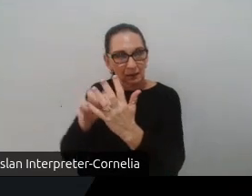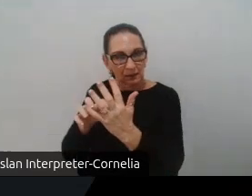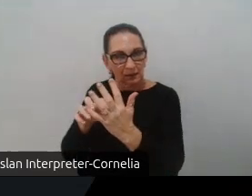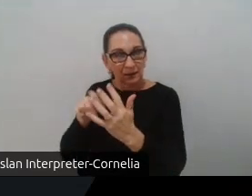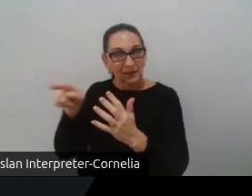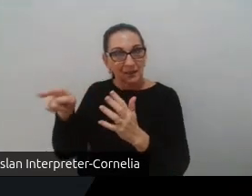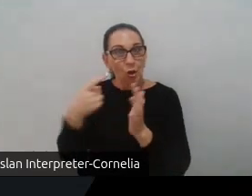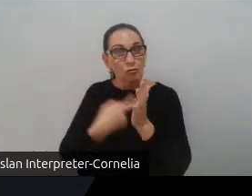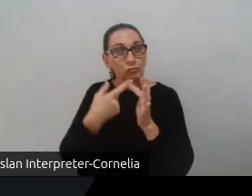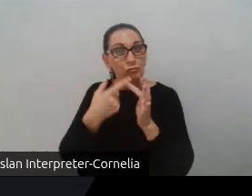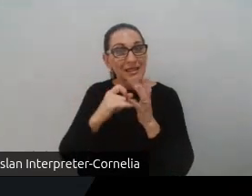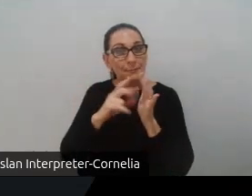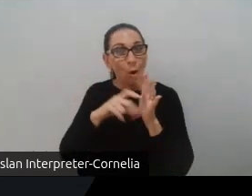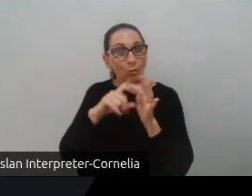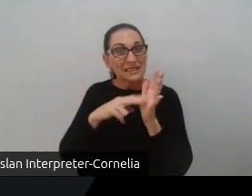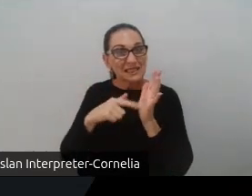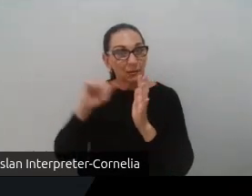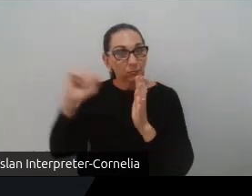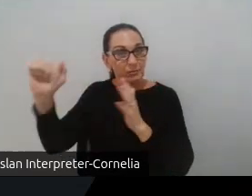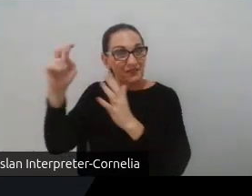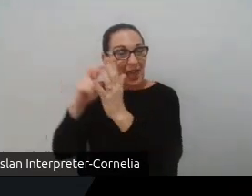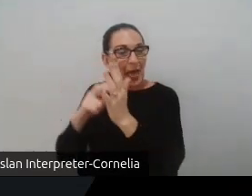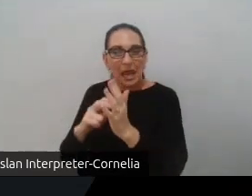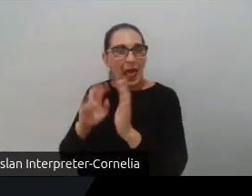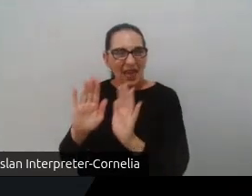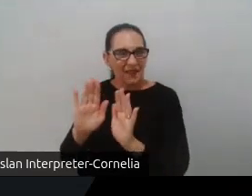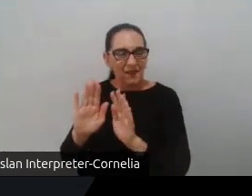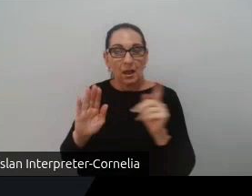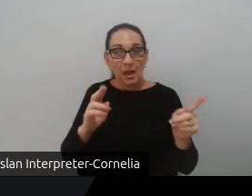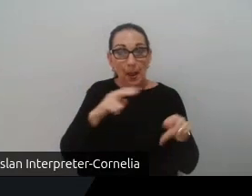there's been a typo here. If it's the police or a named person that makes the application, that